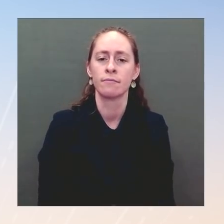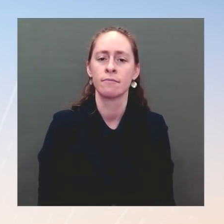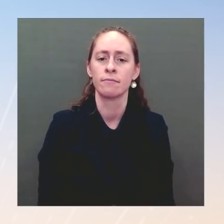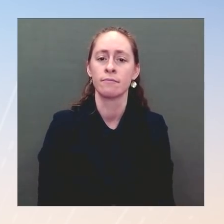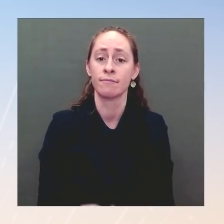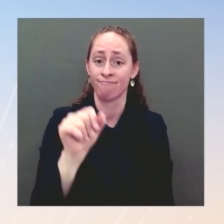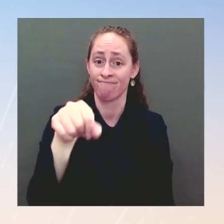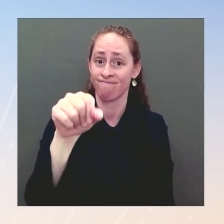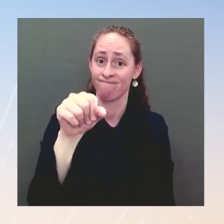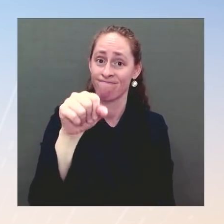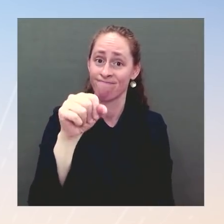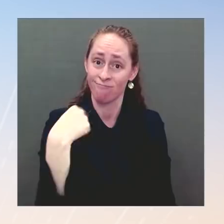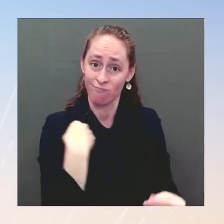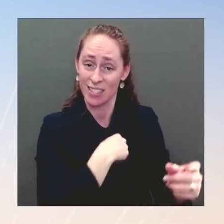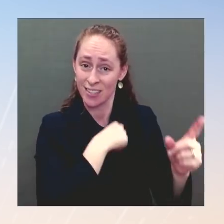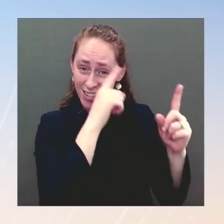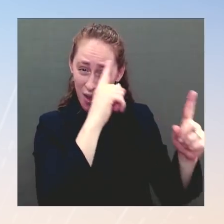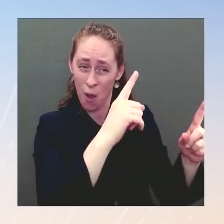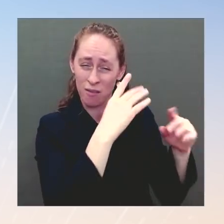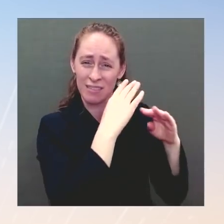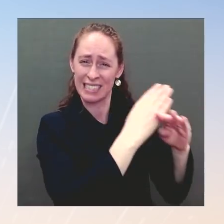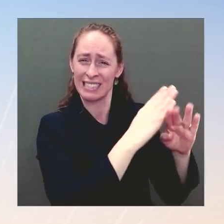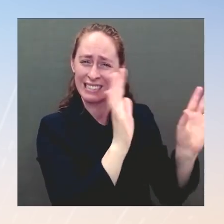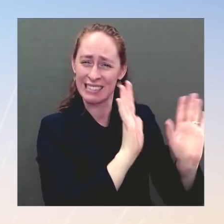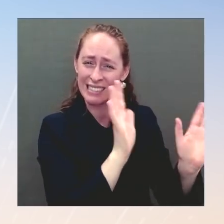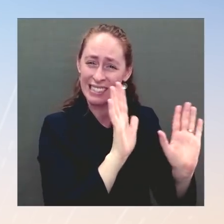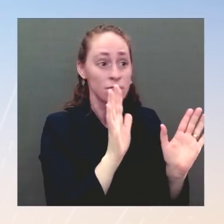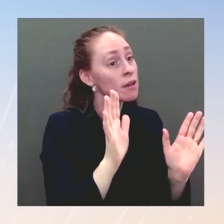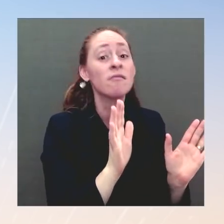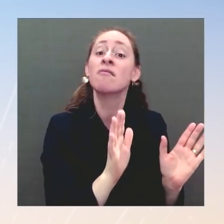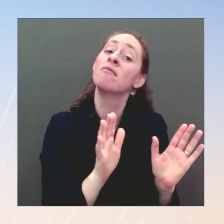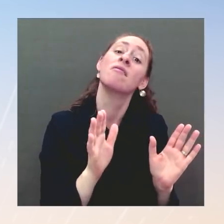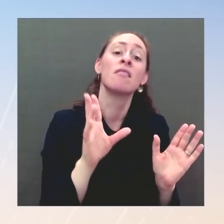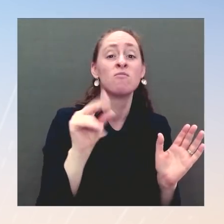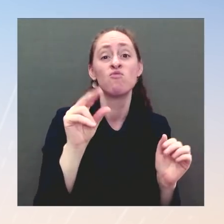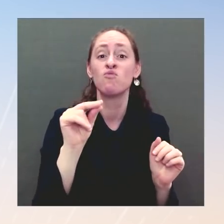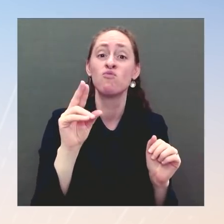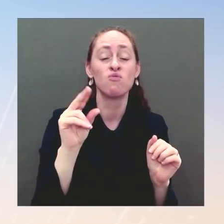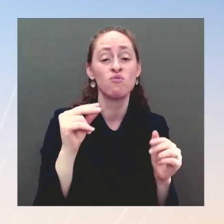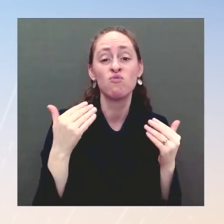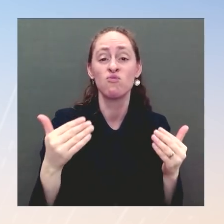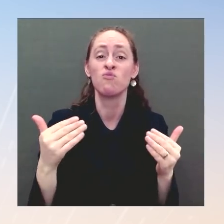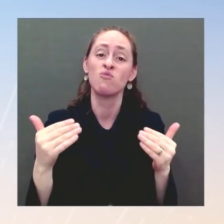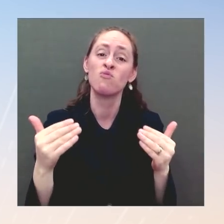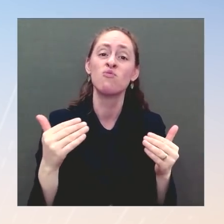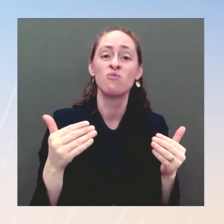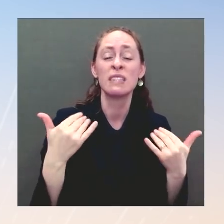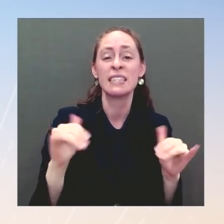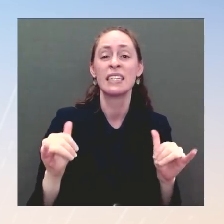I mentioned some of the potential financial step -- or steps we could take that could impact financial institutions.